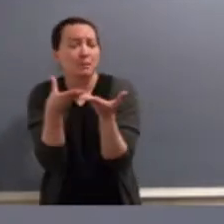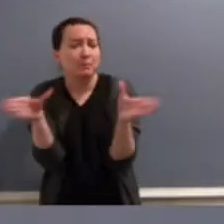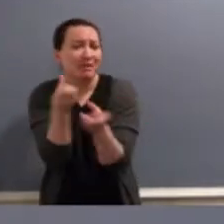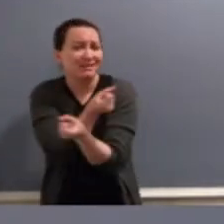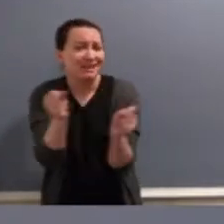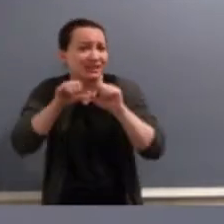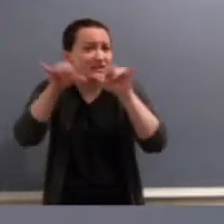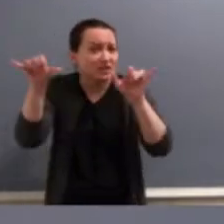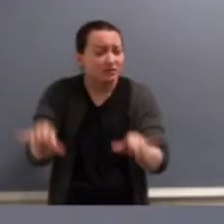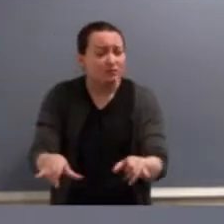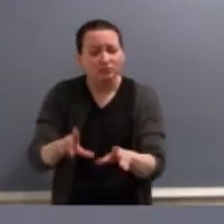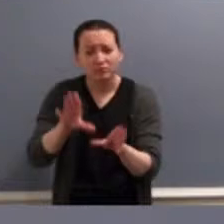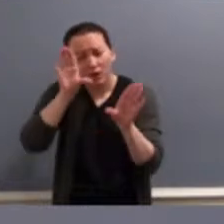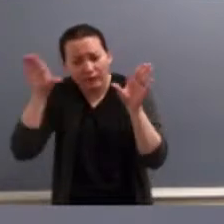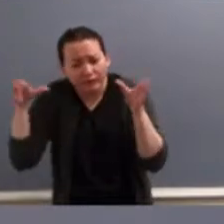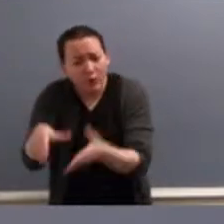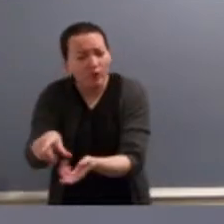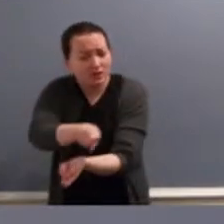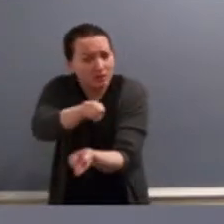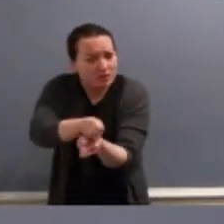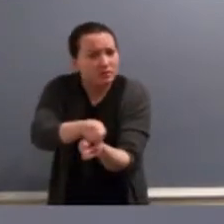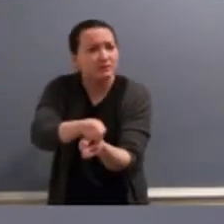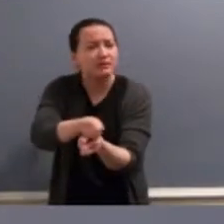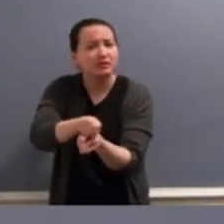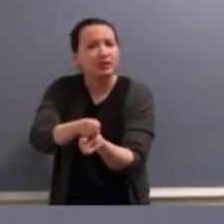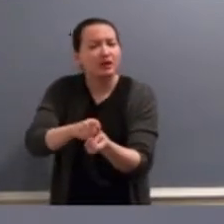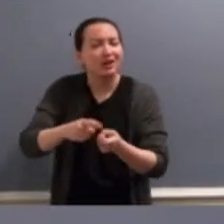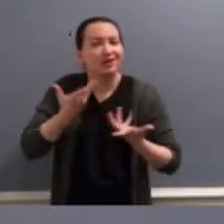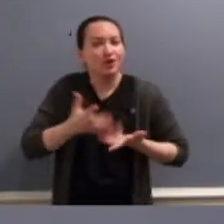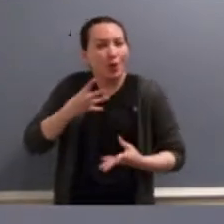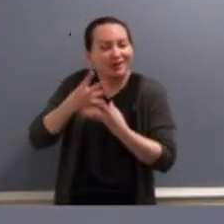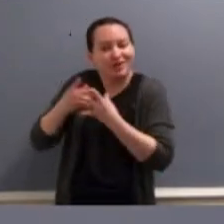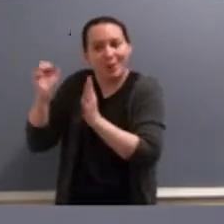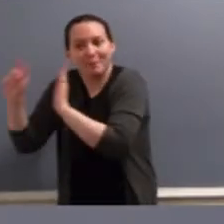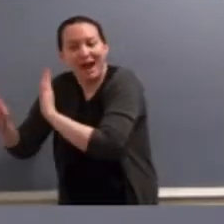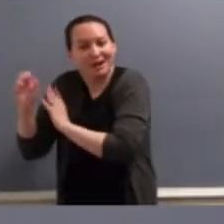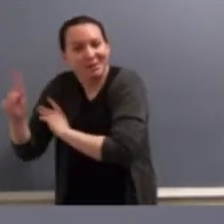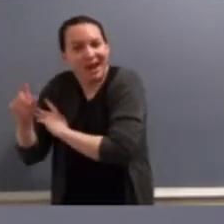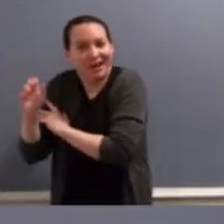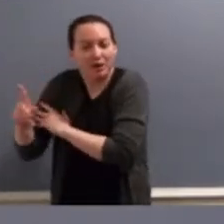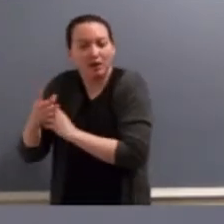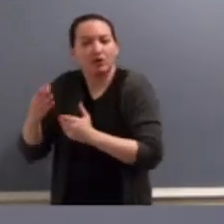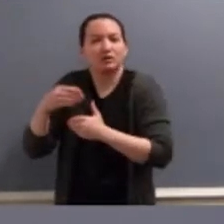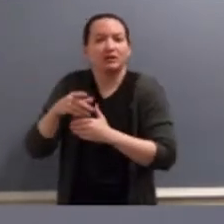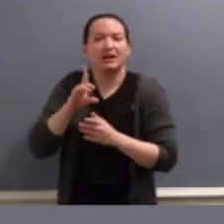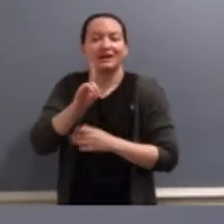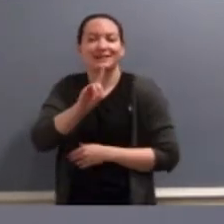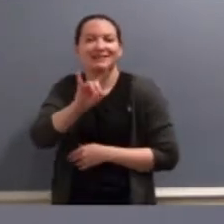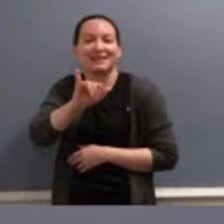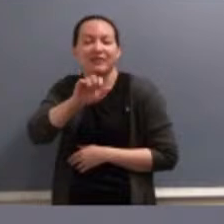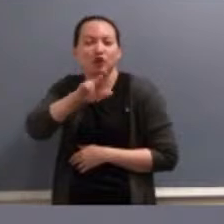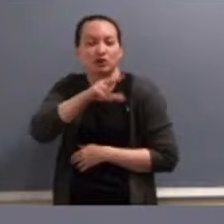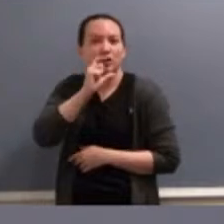focused on recidivism reduction re-entry and diversion as opposed to simply incarceration